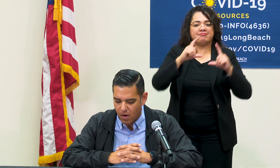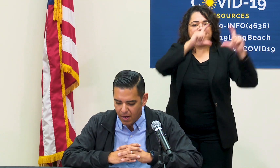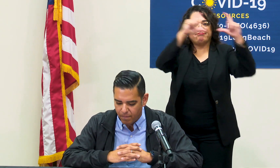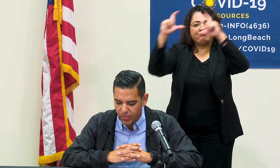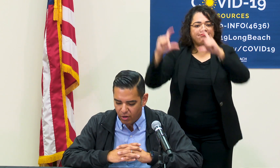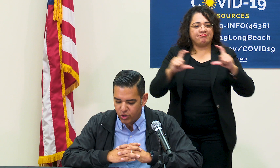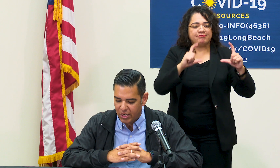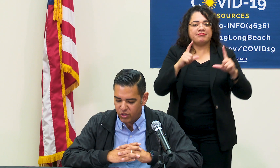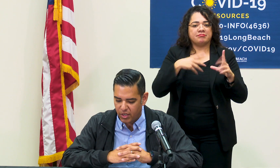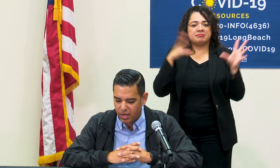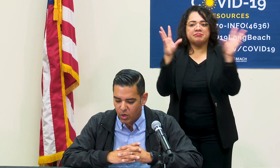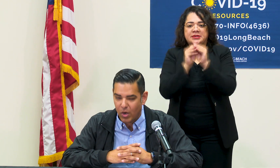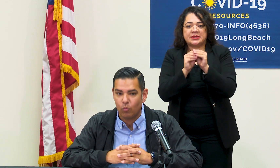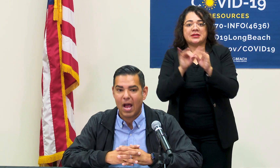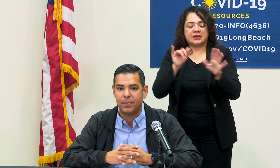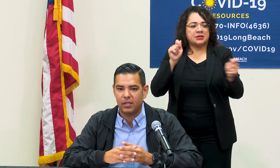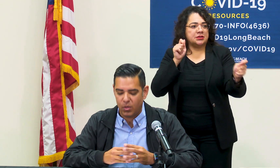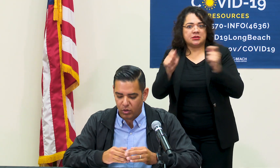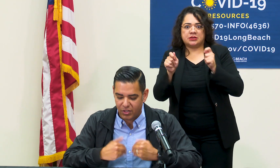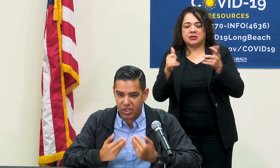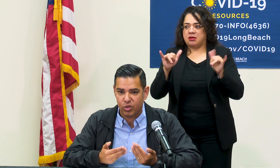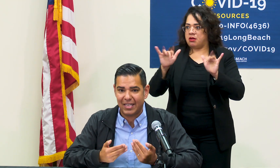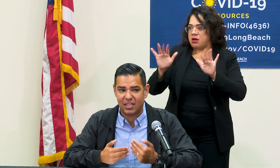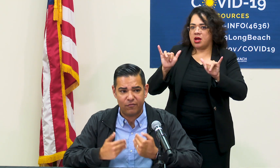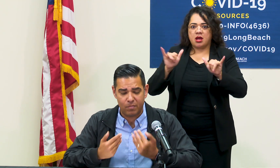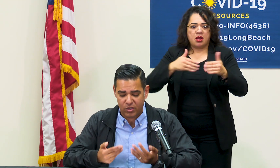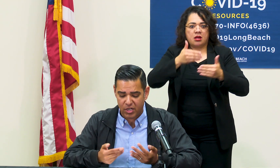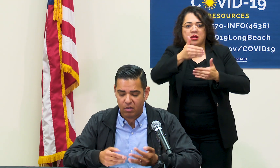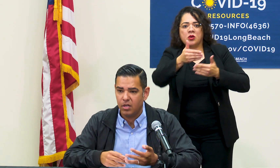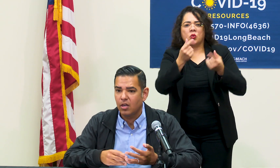that are changing quite rapidly and will continue to get that information out. I